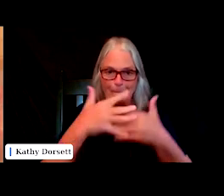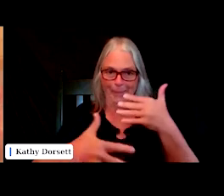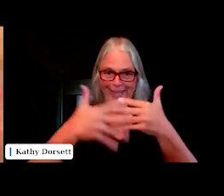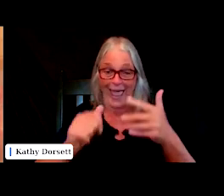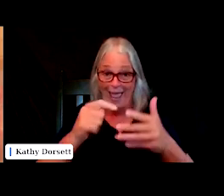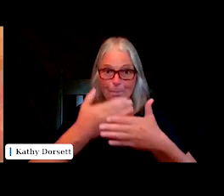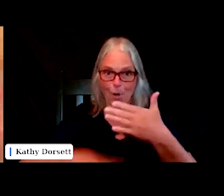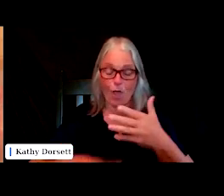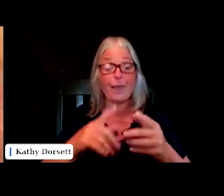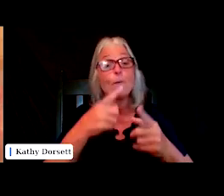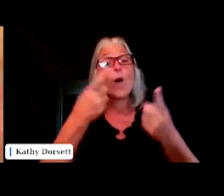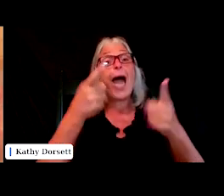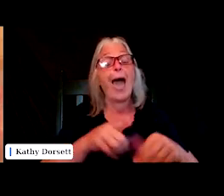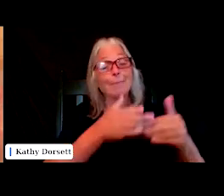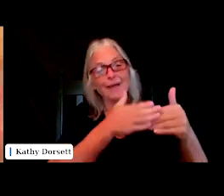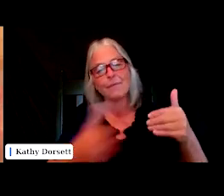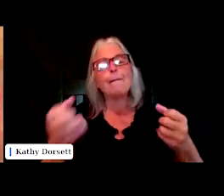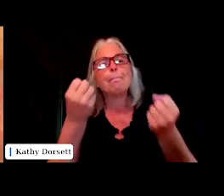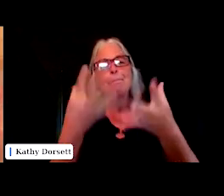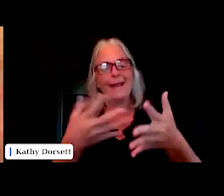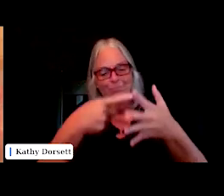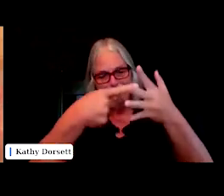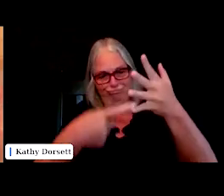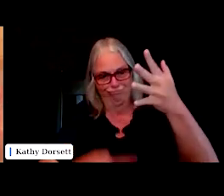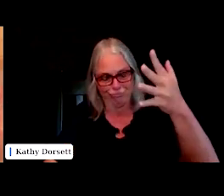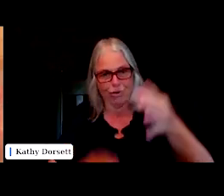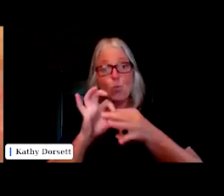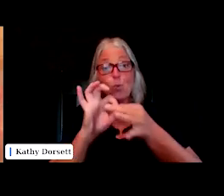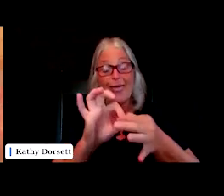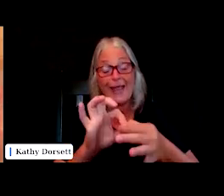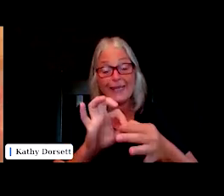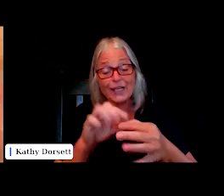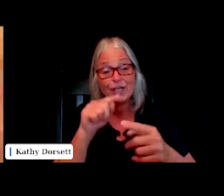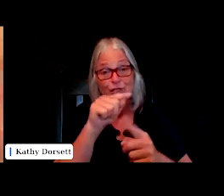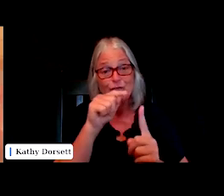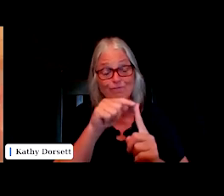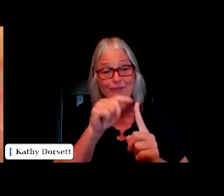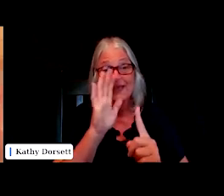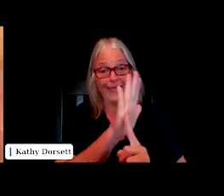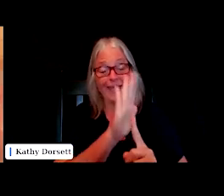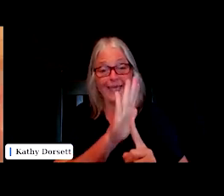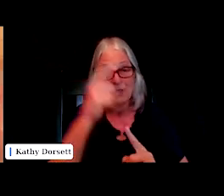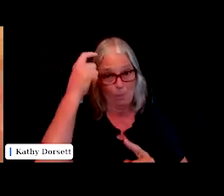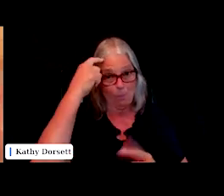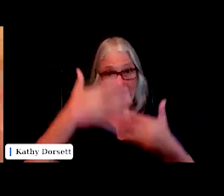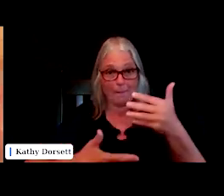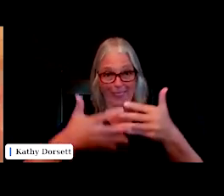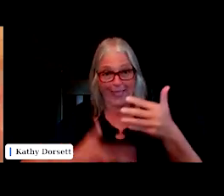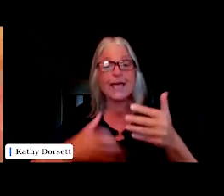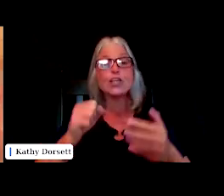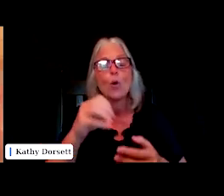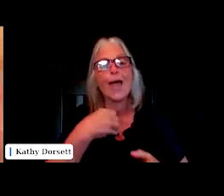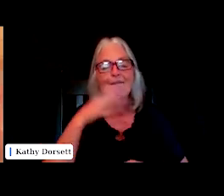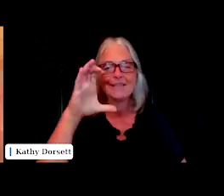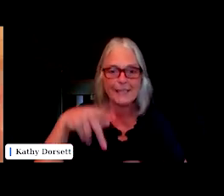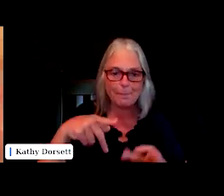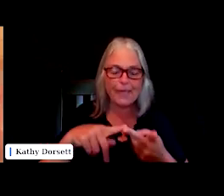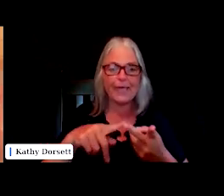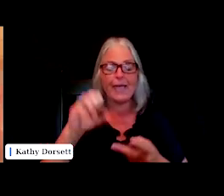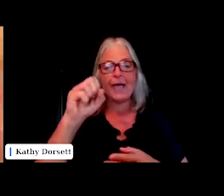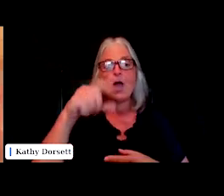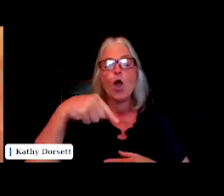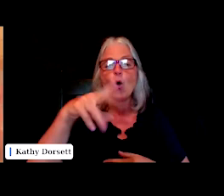He has a number of conditions related to his brain hemorrhage. So he has cerebral policies, quadriplegia.